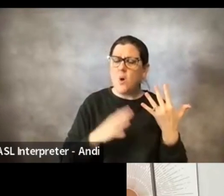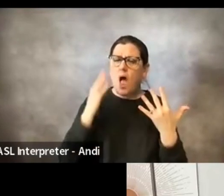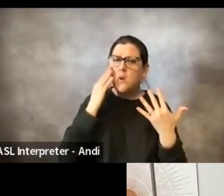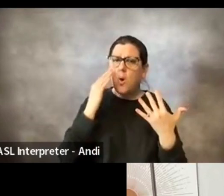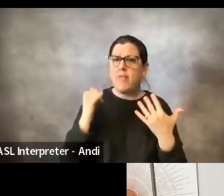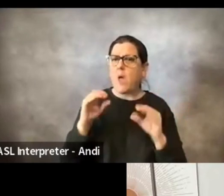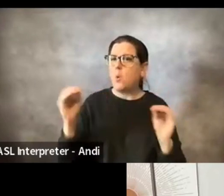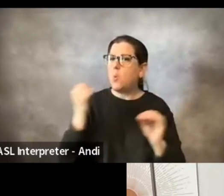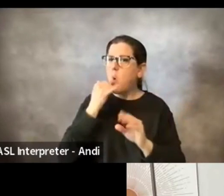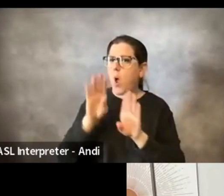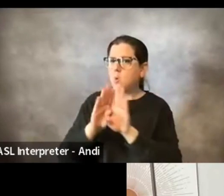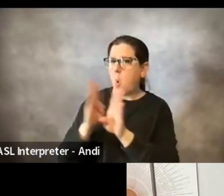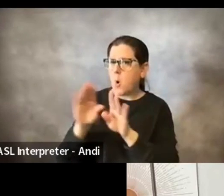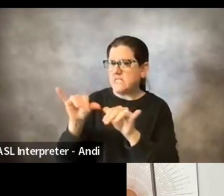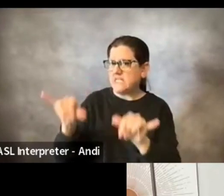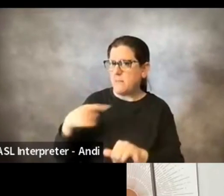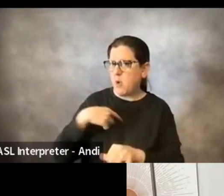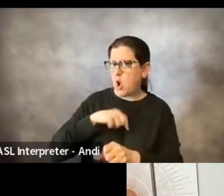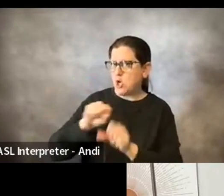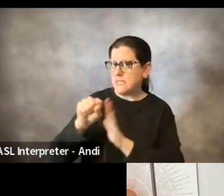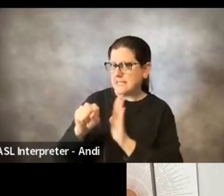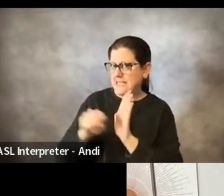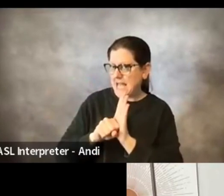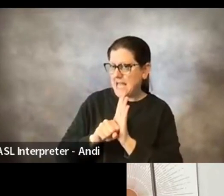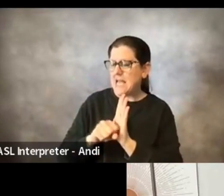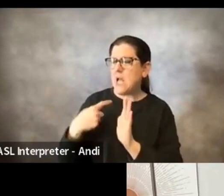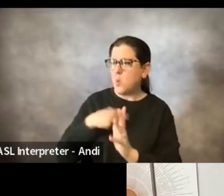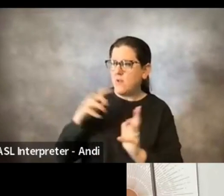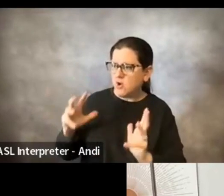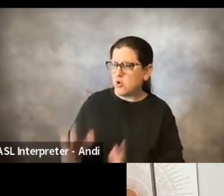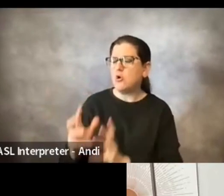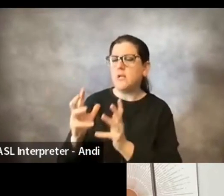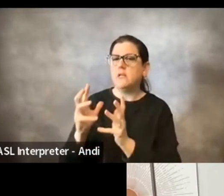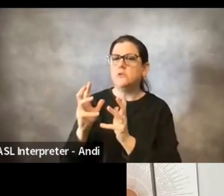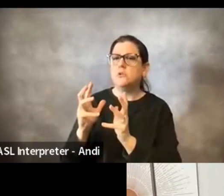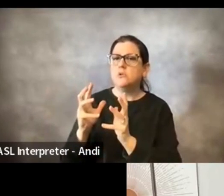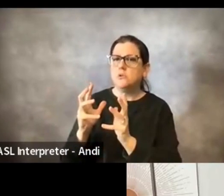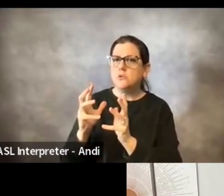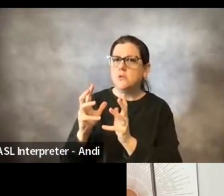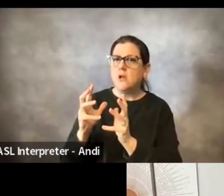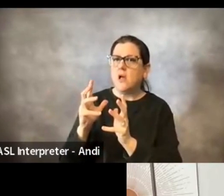state what we've encouraged is for the for the warm handoff to go to the Brain Injury